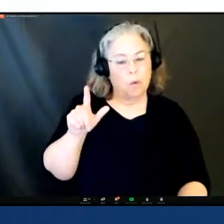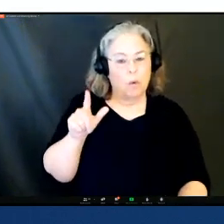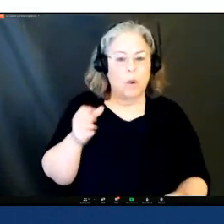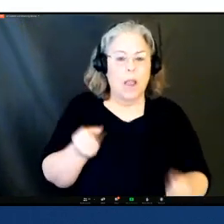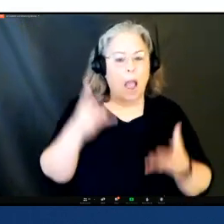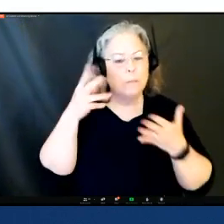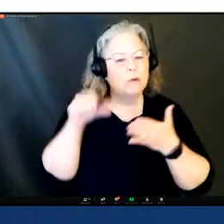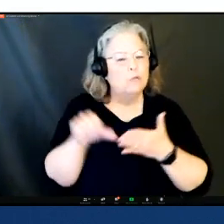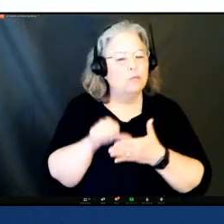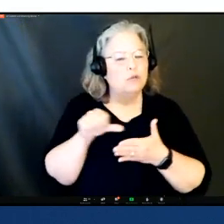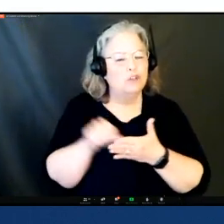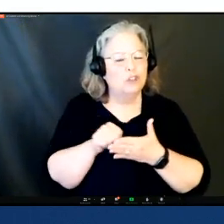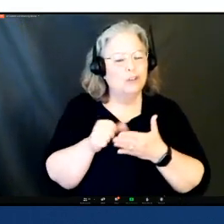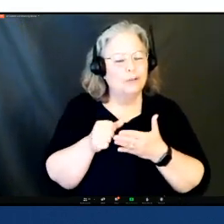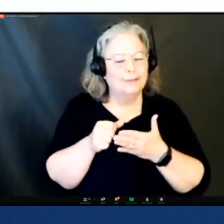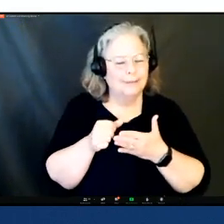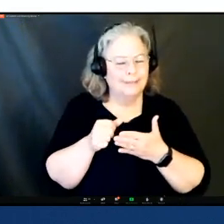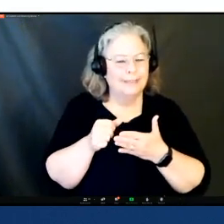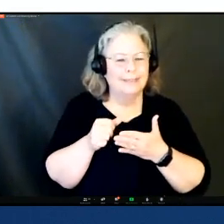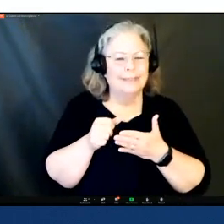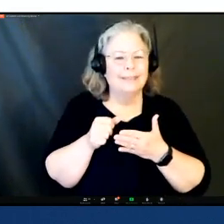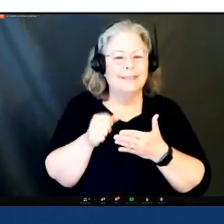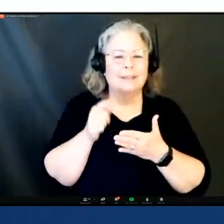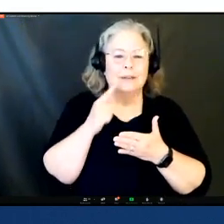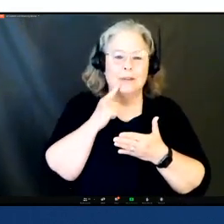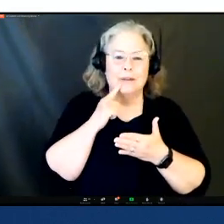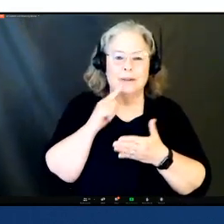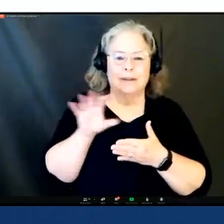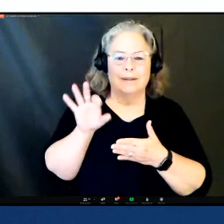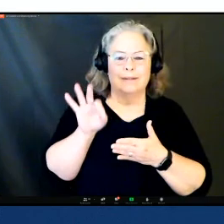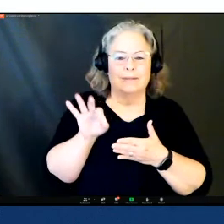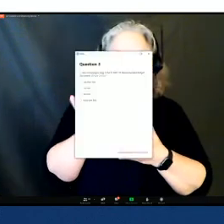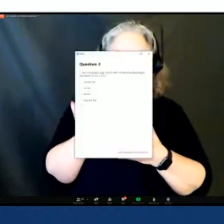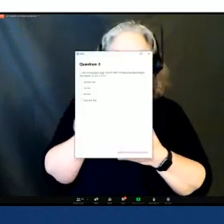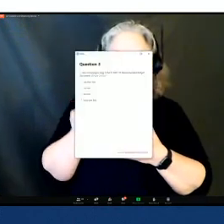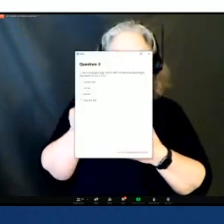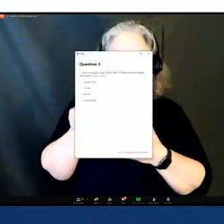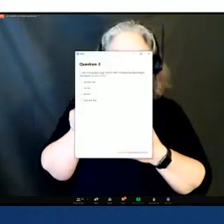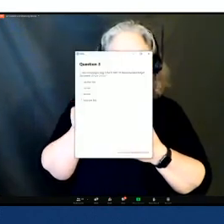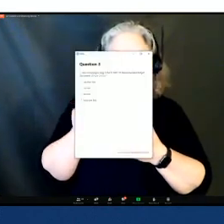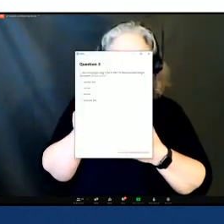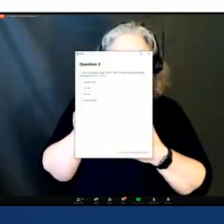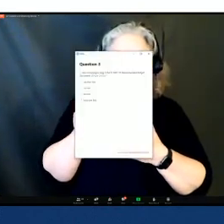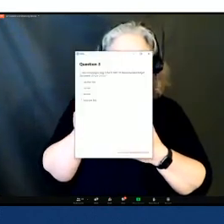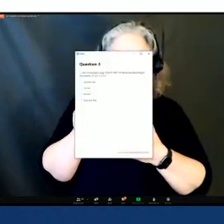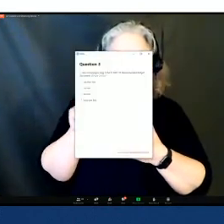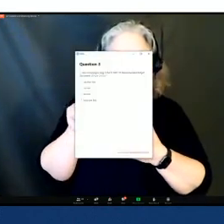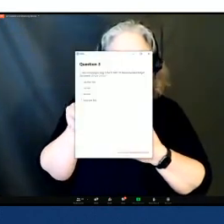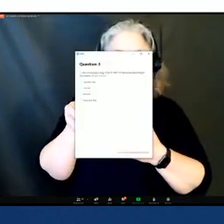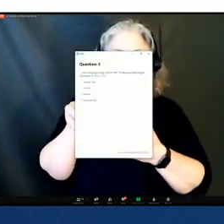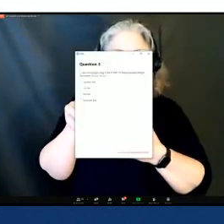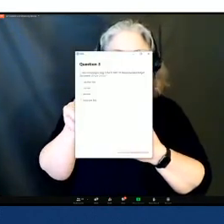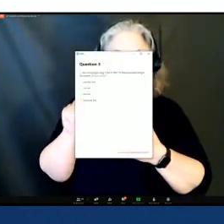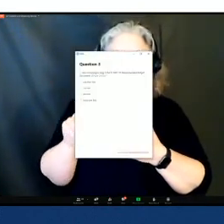long is the fiscal year 2021? 2022 recommended budget document